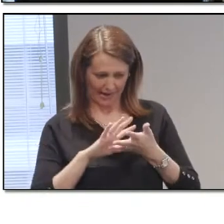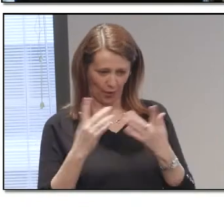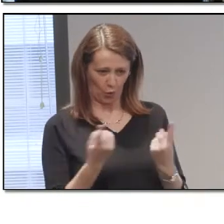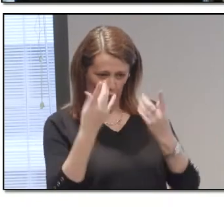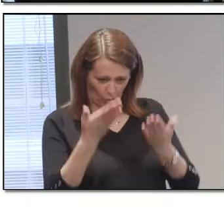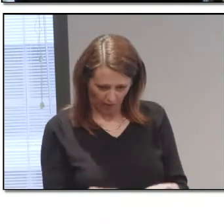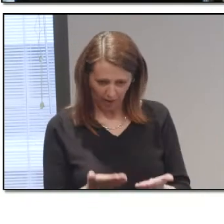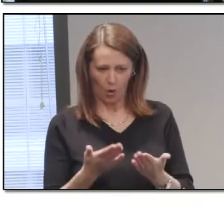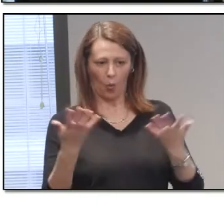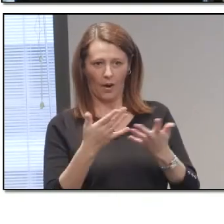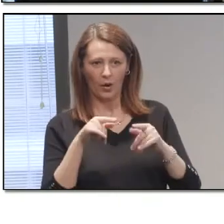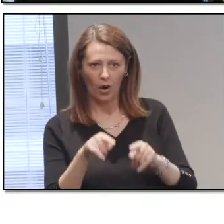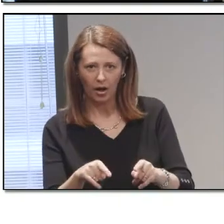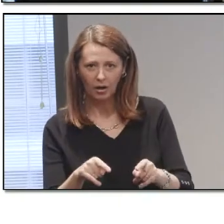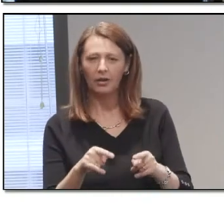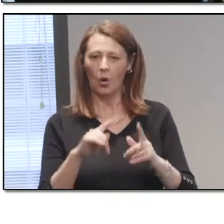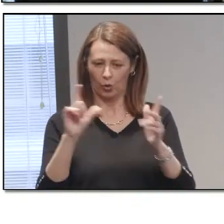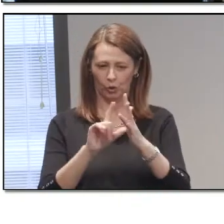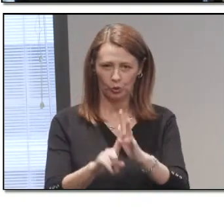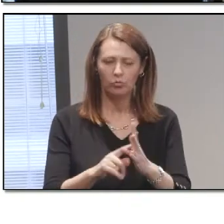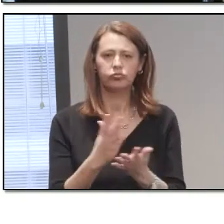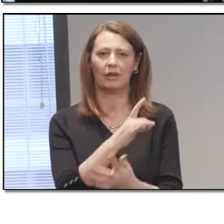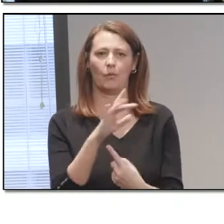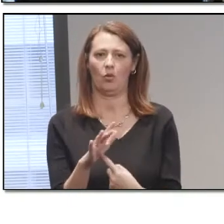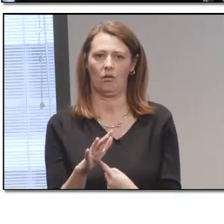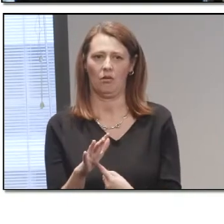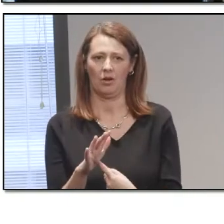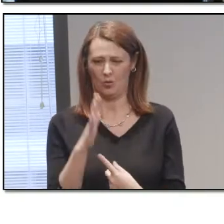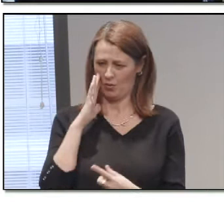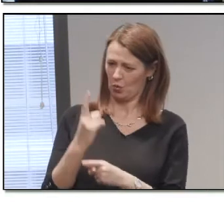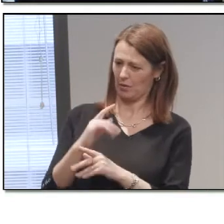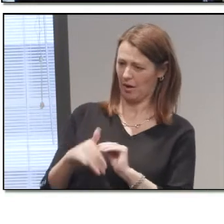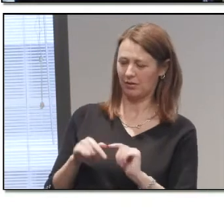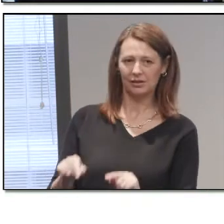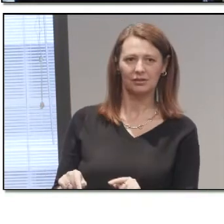where you are and what you do is really important. So, when we talk about this area we talk about